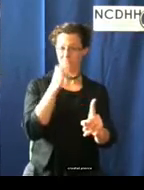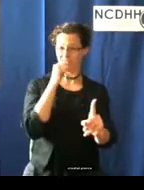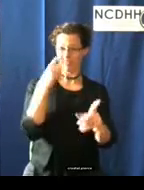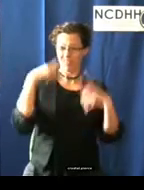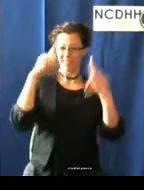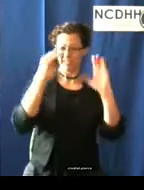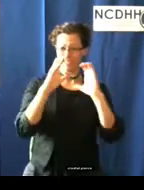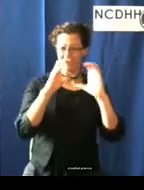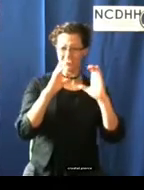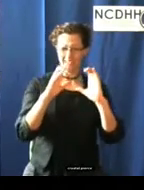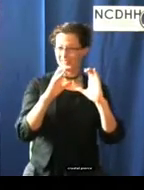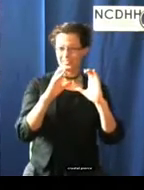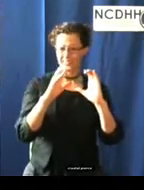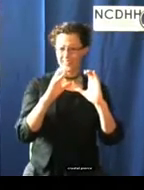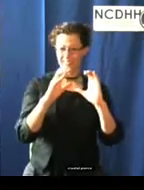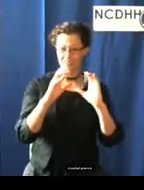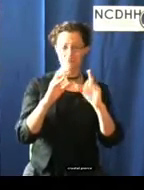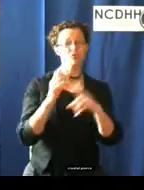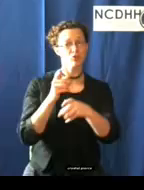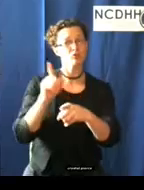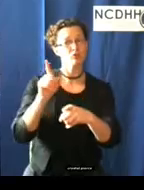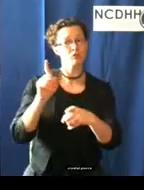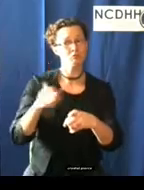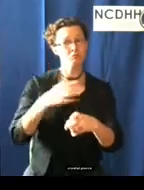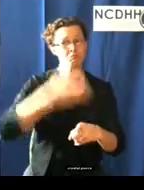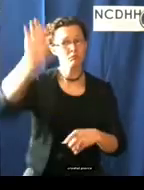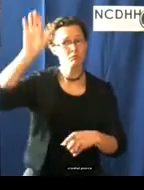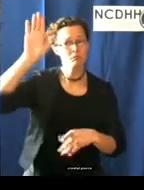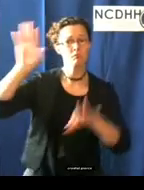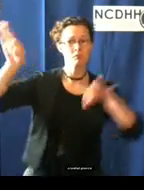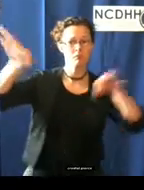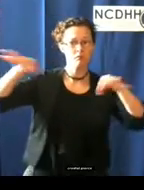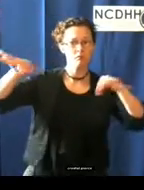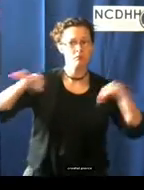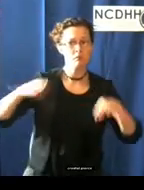YOU NEED TO STAND UP FOR YOUR RIGHTS AND EXPLAIN WHY THE INTERPRETER